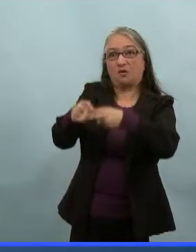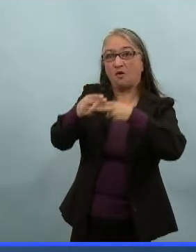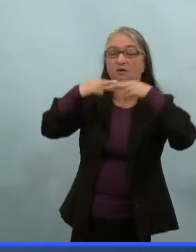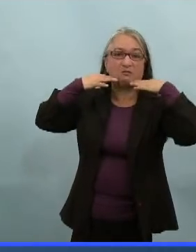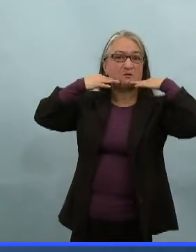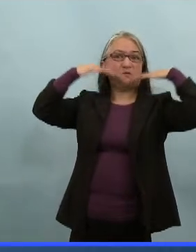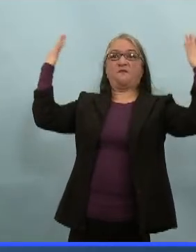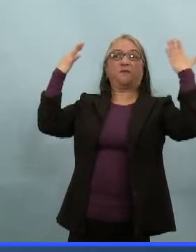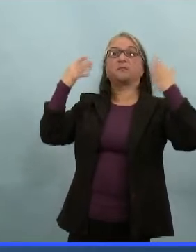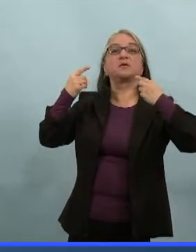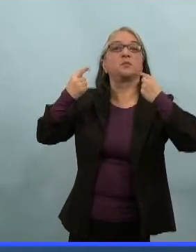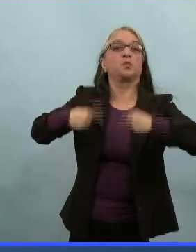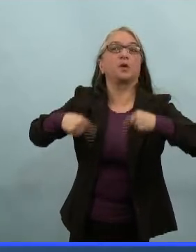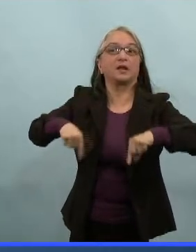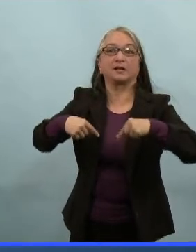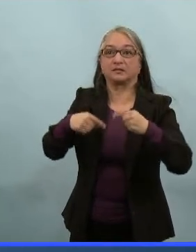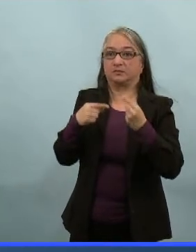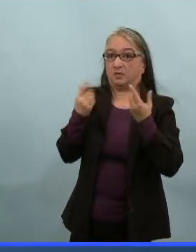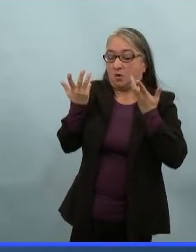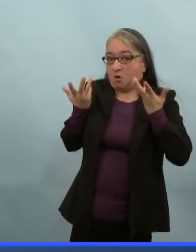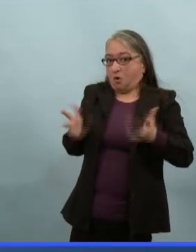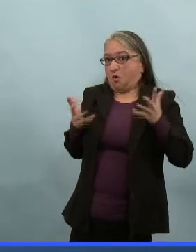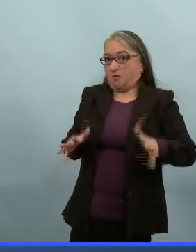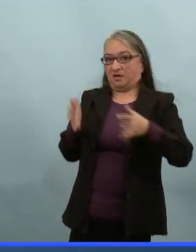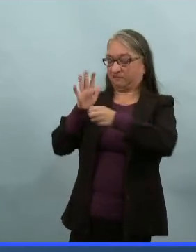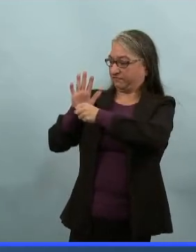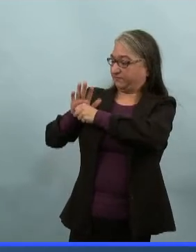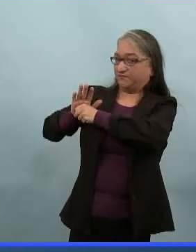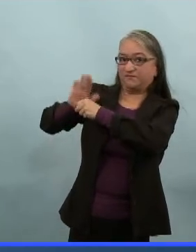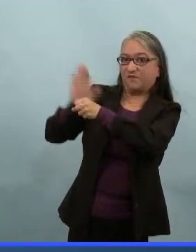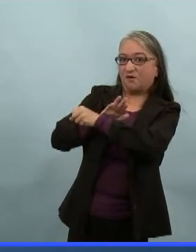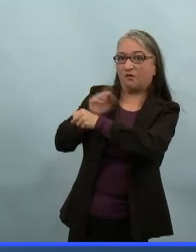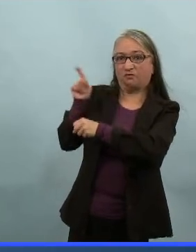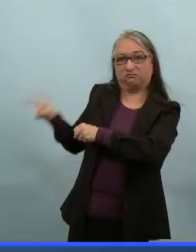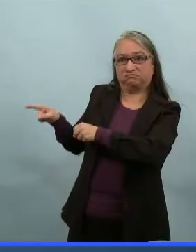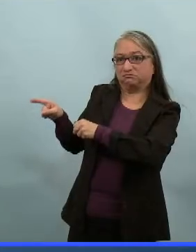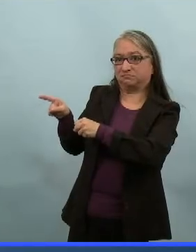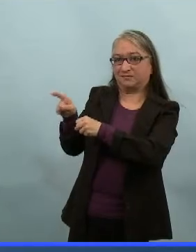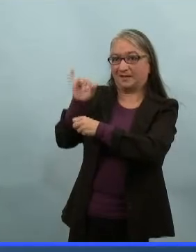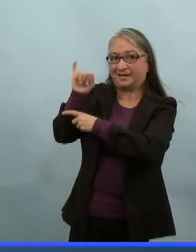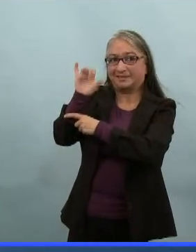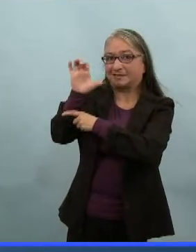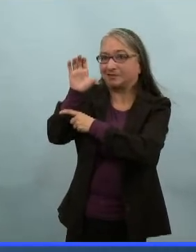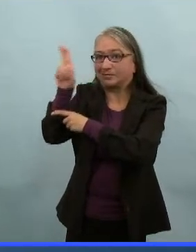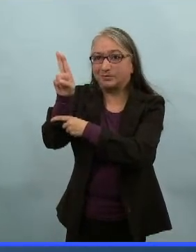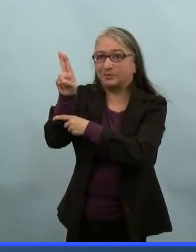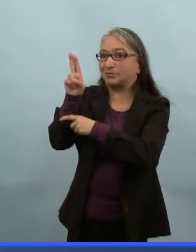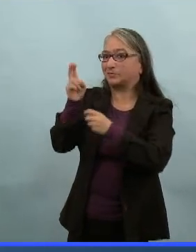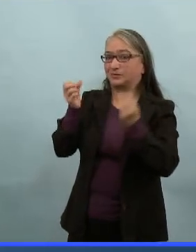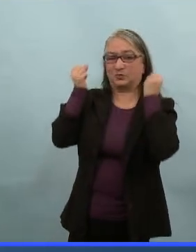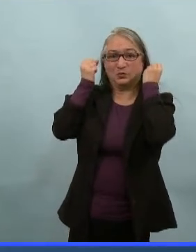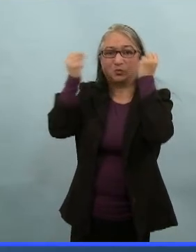already pretty full already over capacity for uh icu and a lot of people are asking is that why